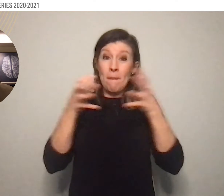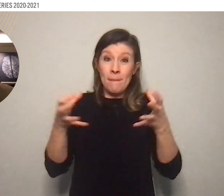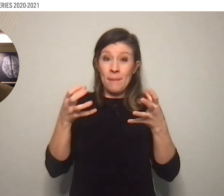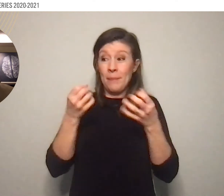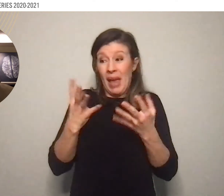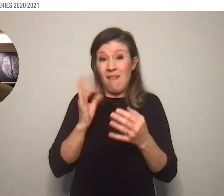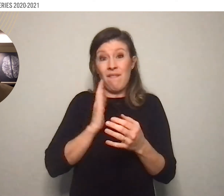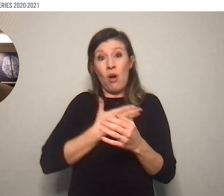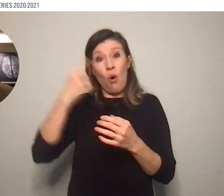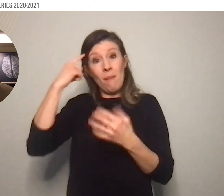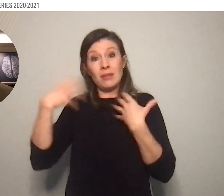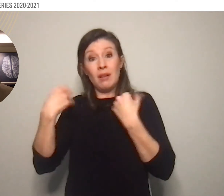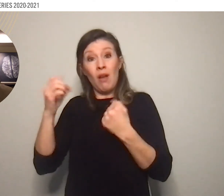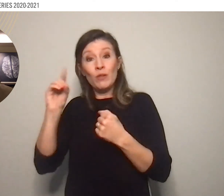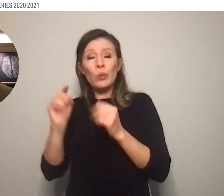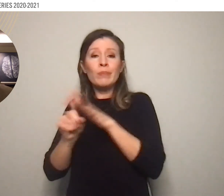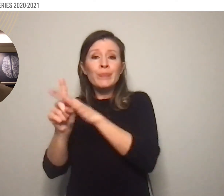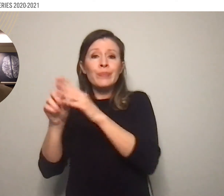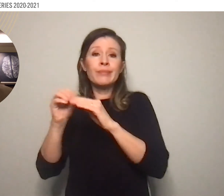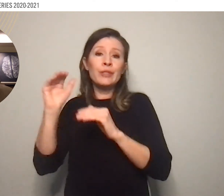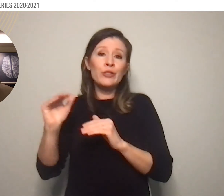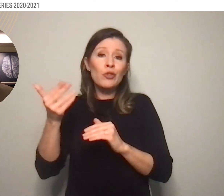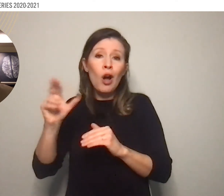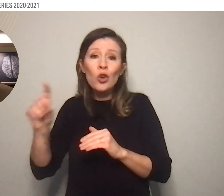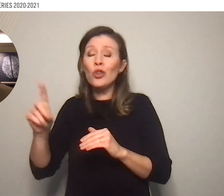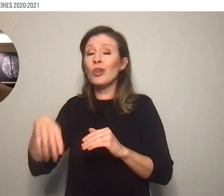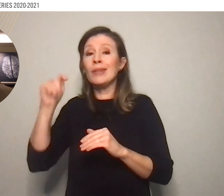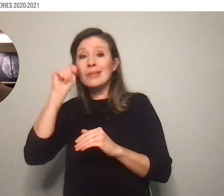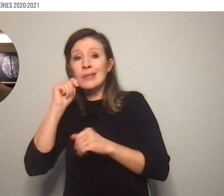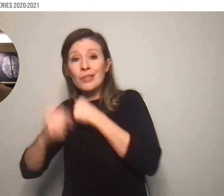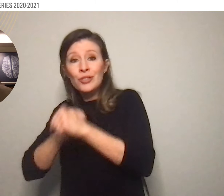mental health disorders that we see appear in childhood and adolescence, they'll likely have